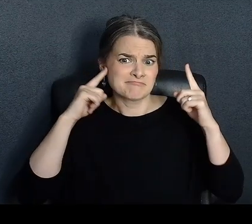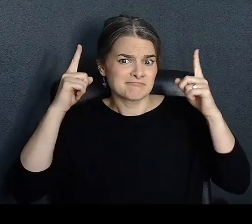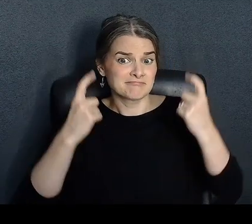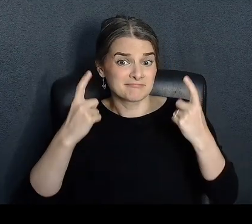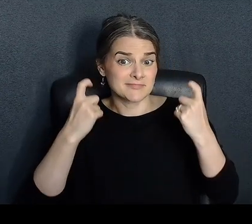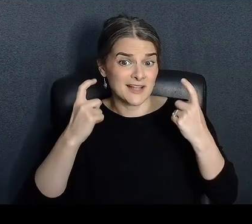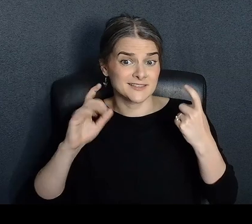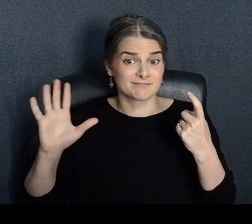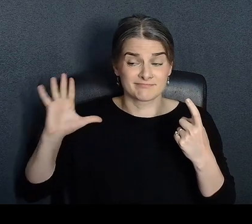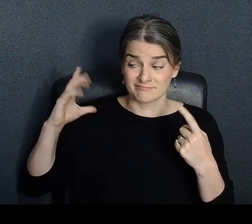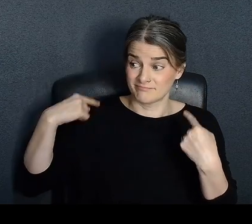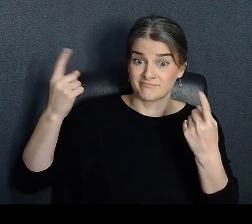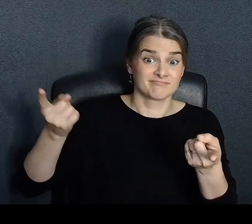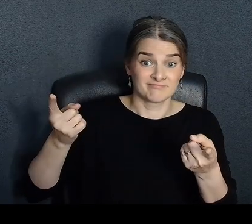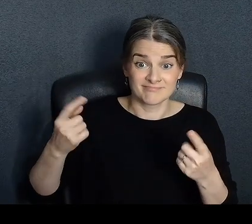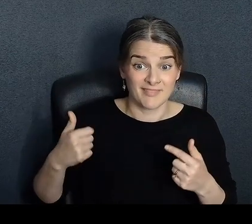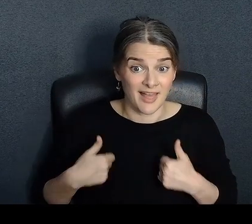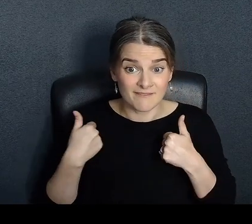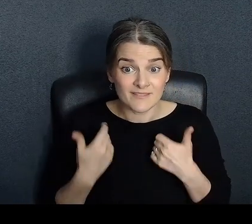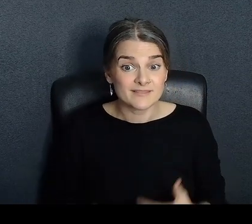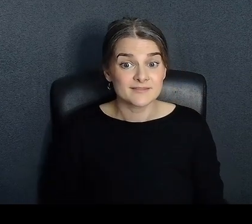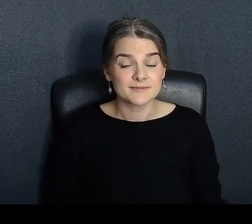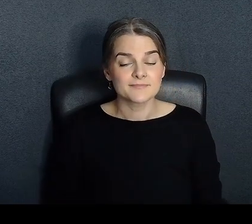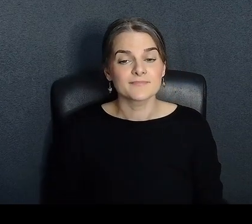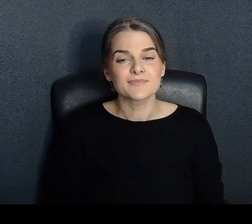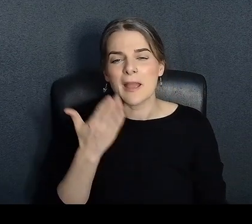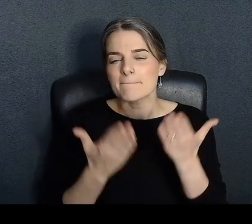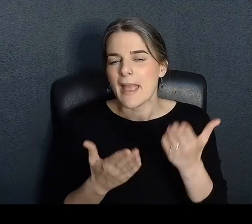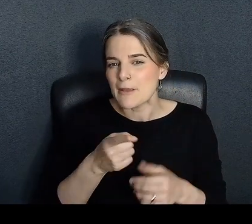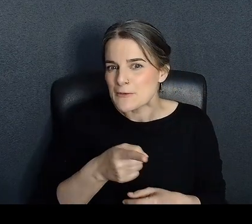So you might not remember this one, but right after you were born, you